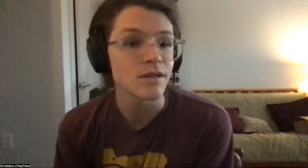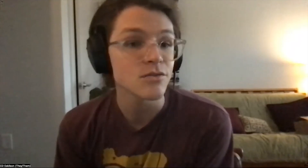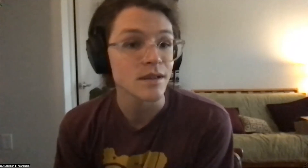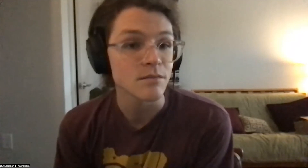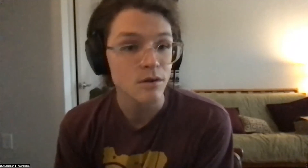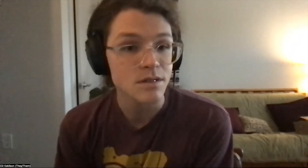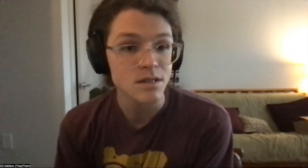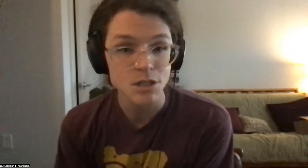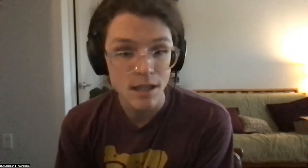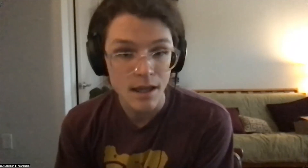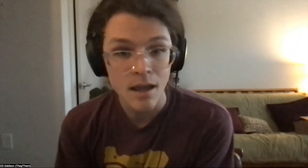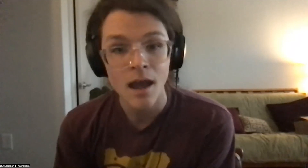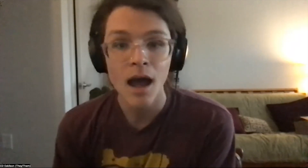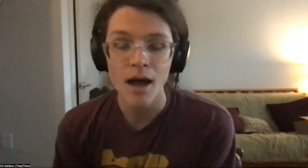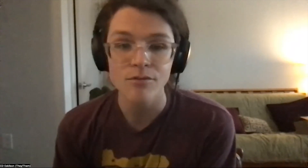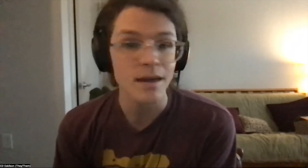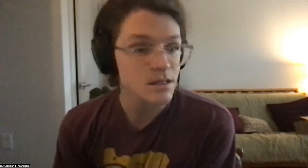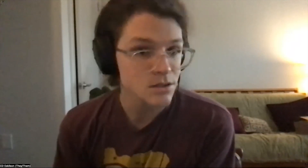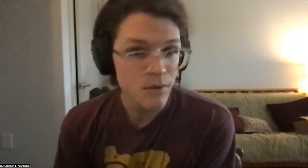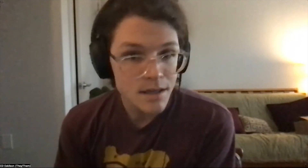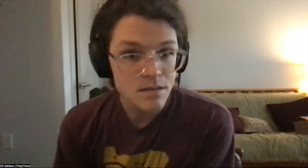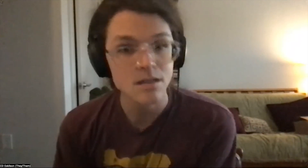of Venezuelan Poets in Chile from LSU press.